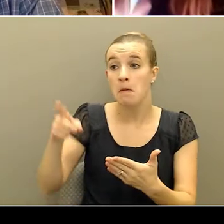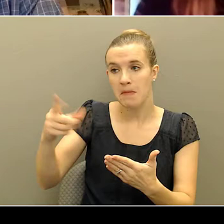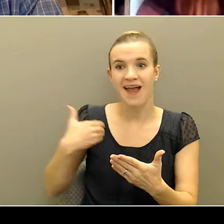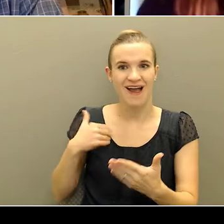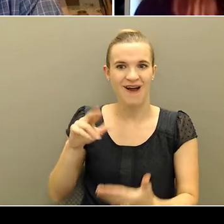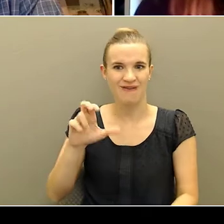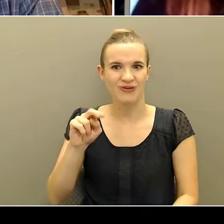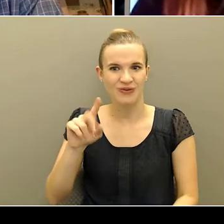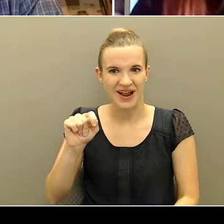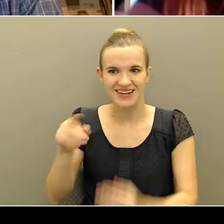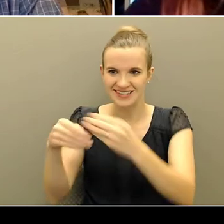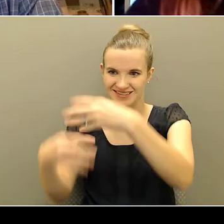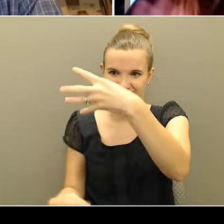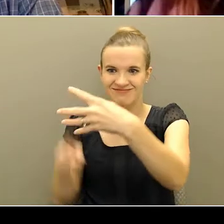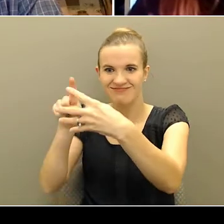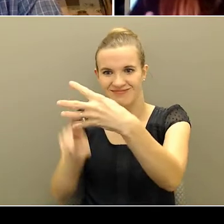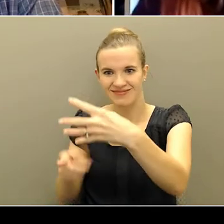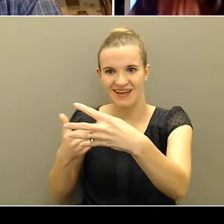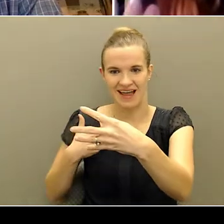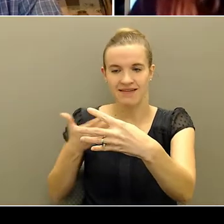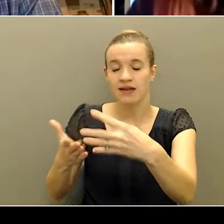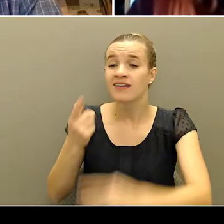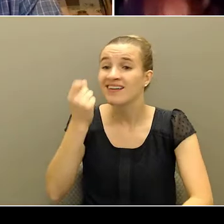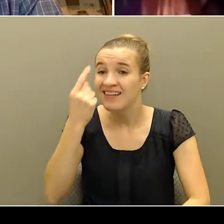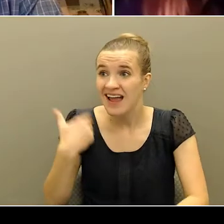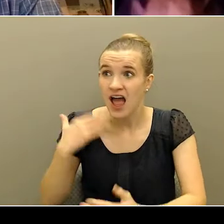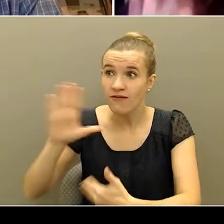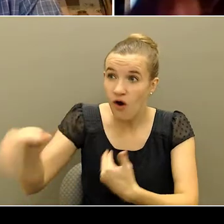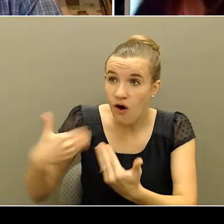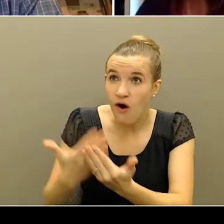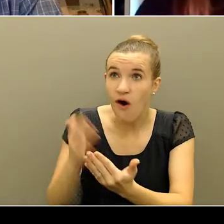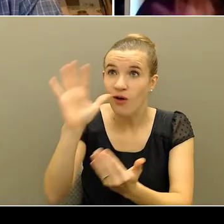haven't been able to add every single rental company yet on my site, but I am